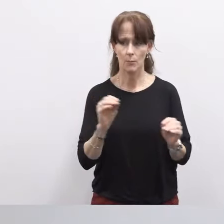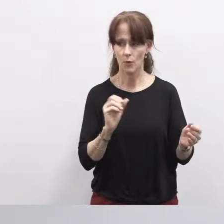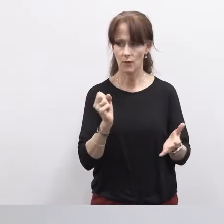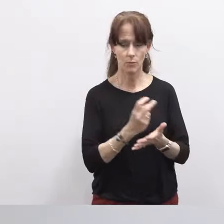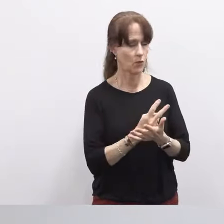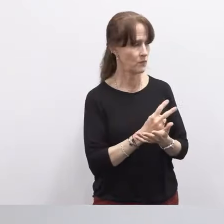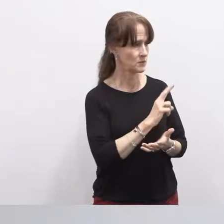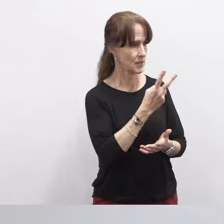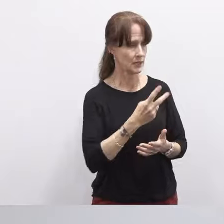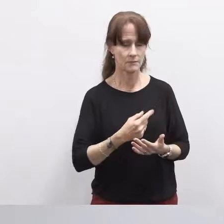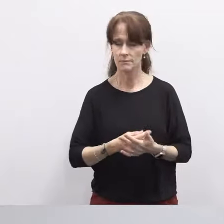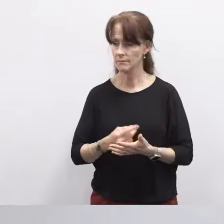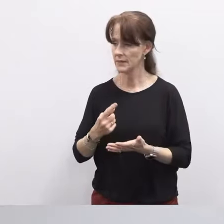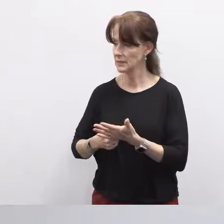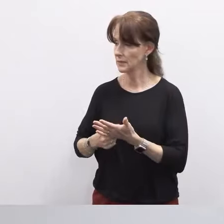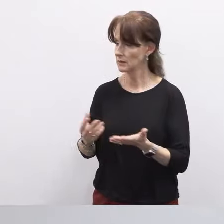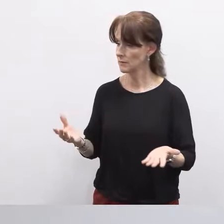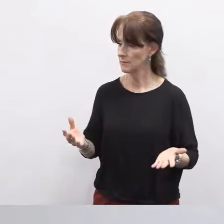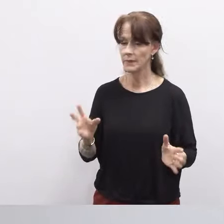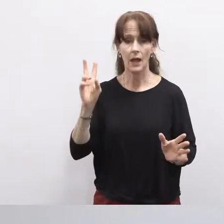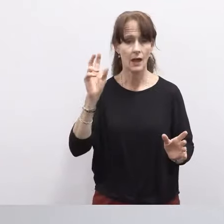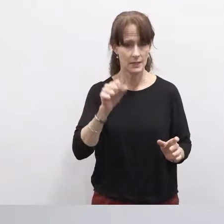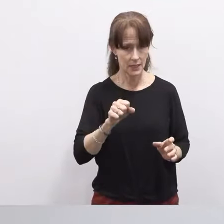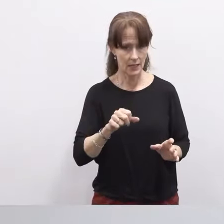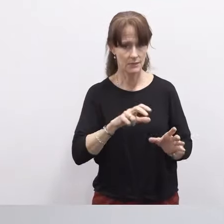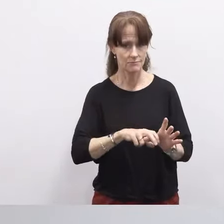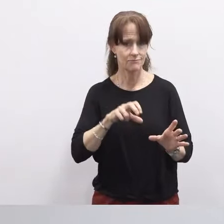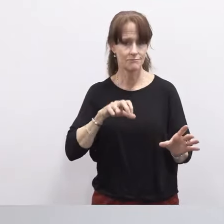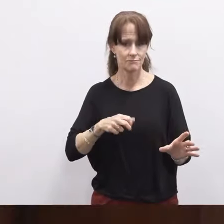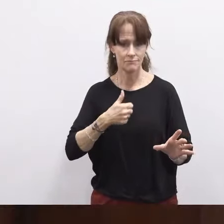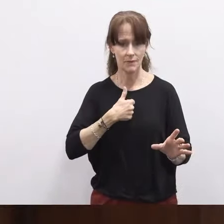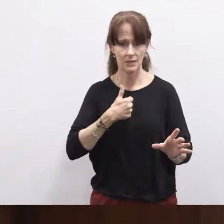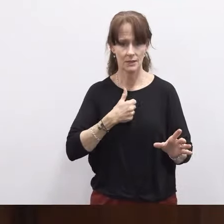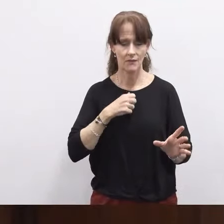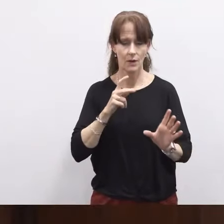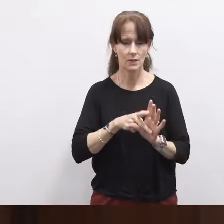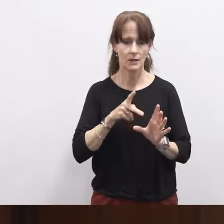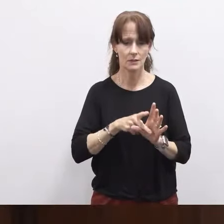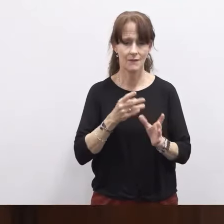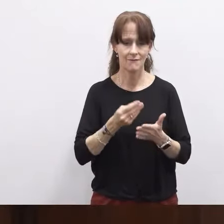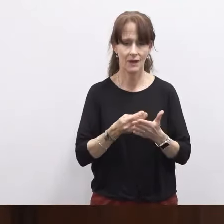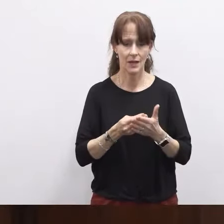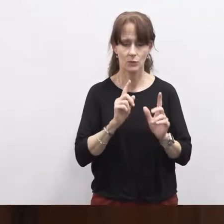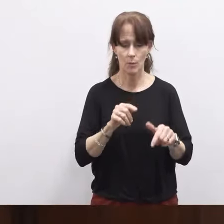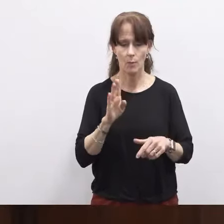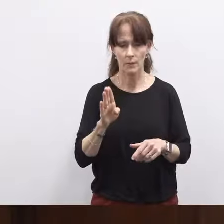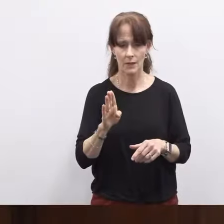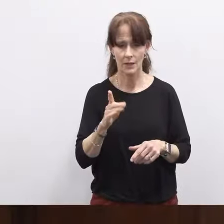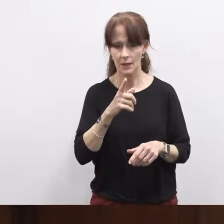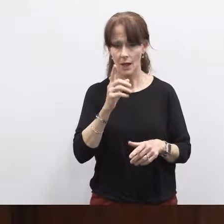Second. Any discussion? Yes, Mr. Chair, I recuse myself from participation in finance report B on the consent calendar.